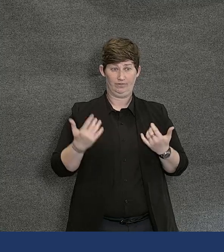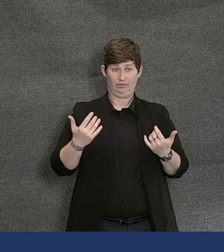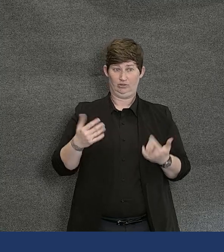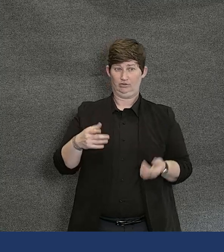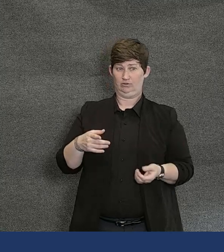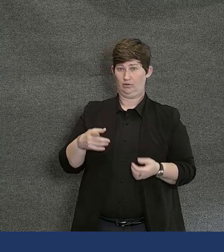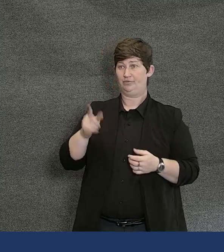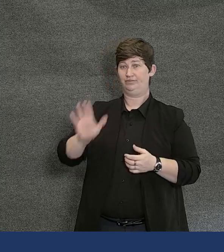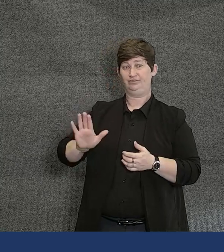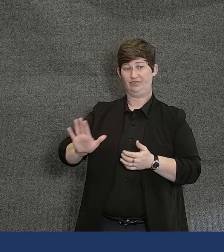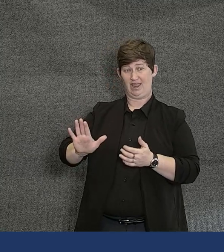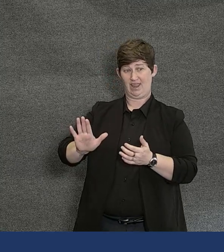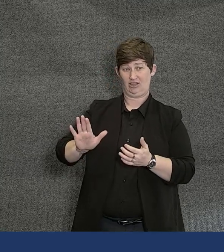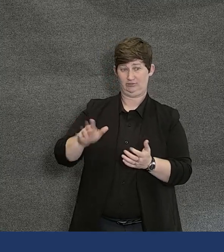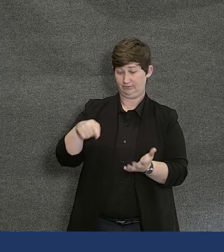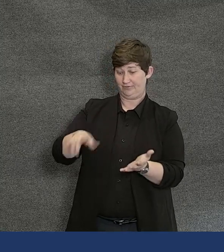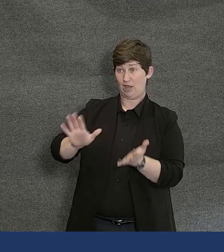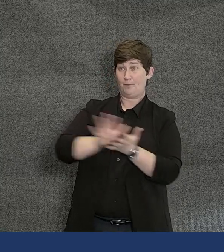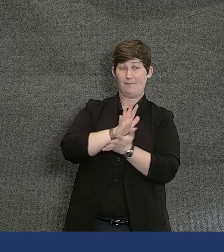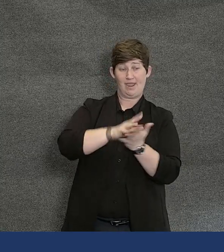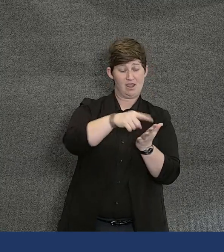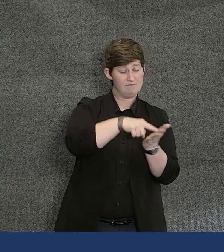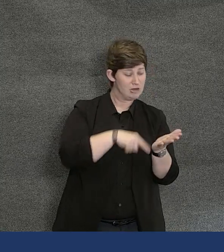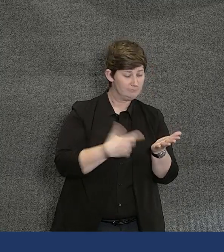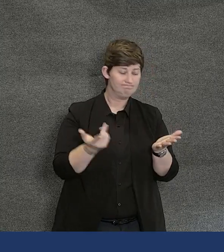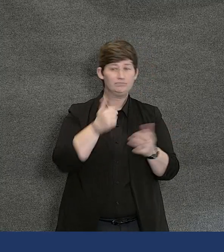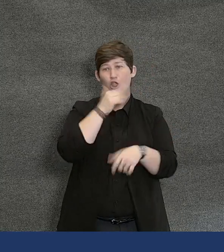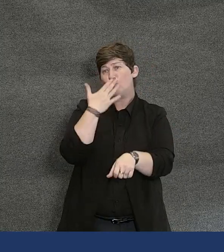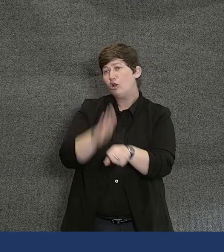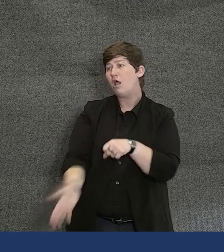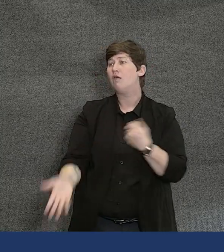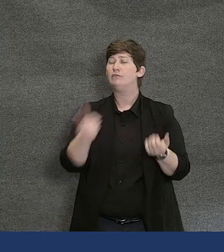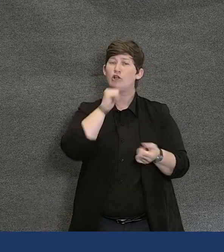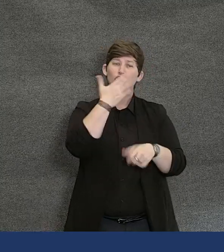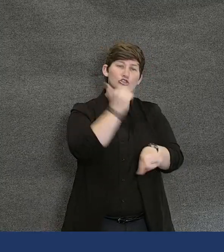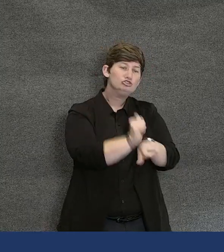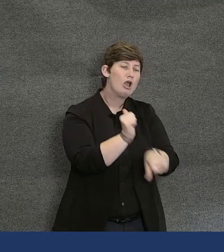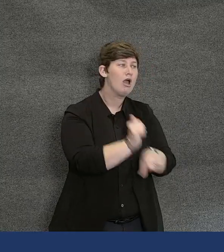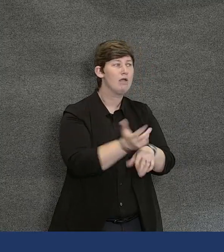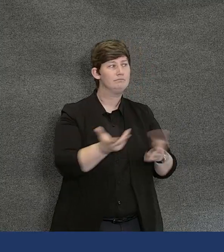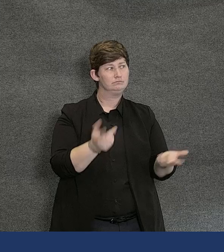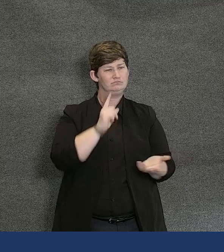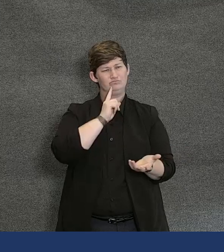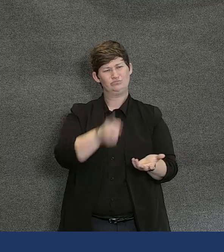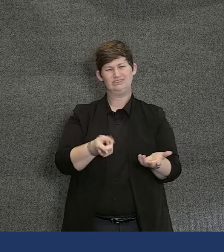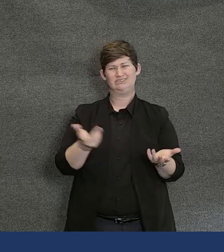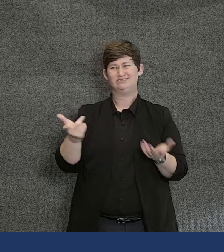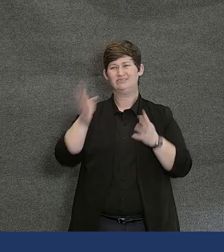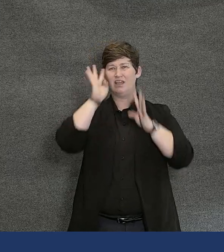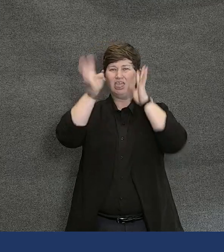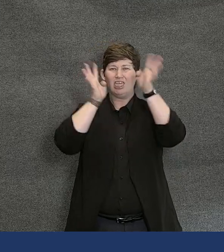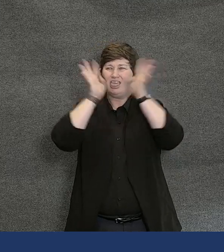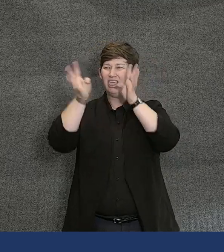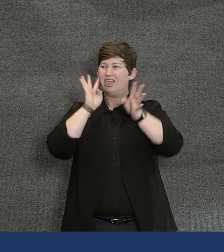But that wasn't true. That wasn't true. So we sued them.